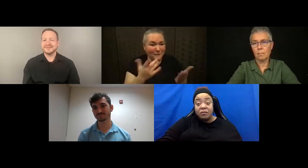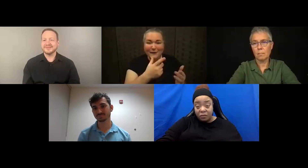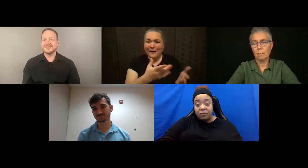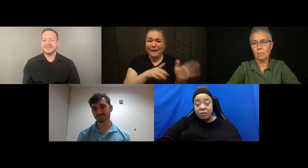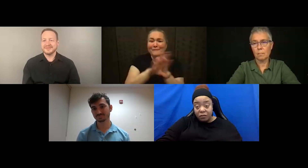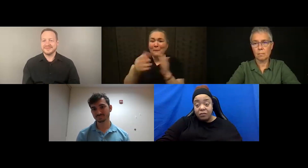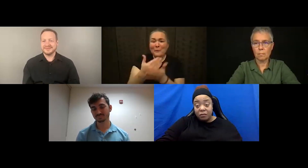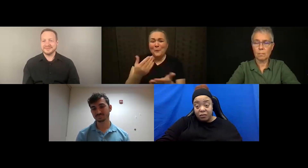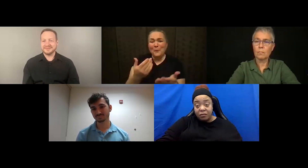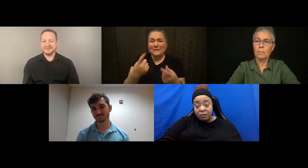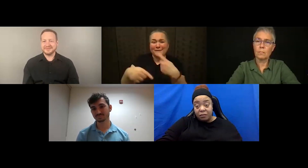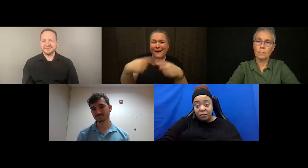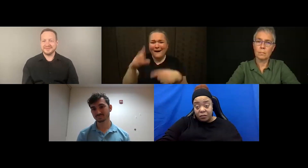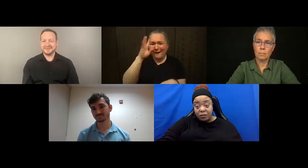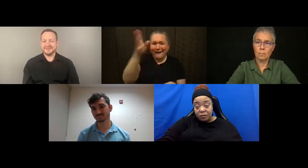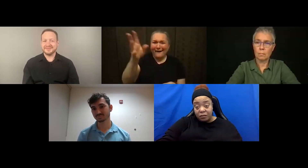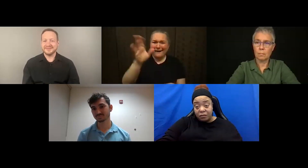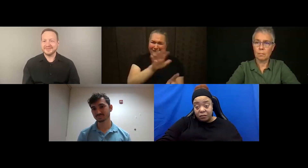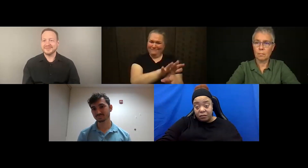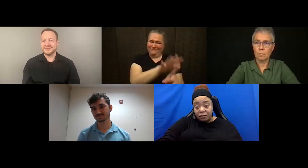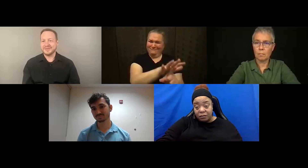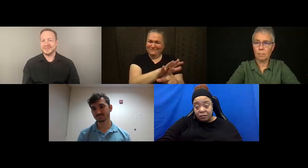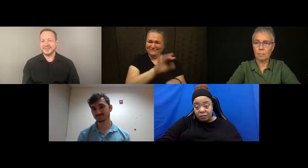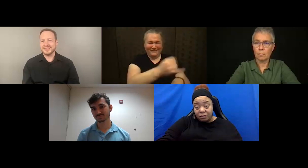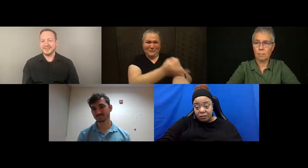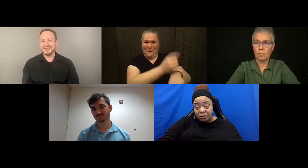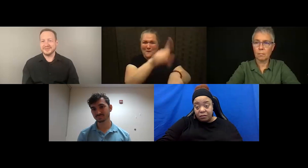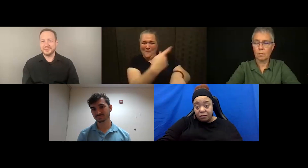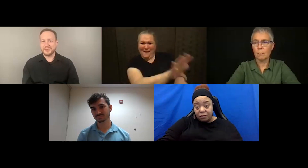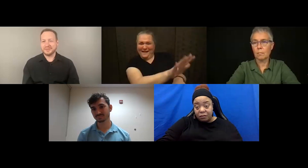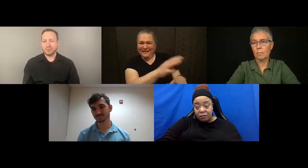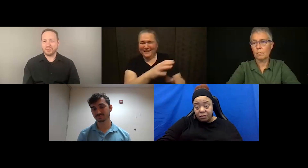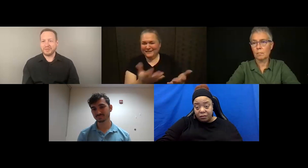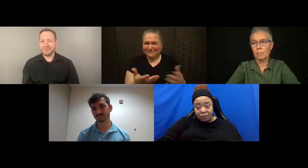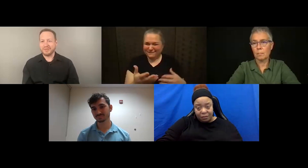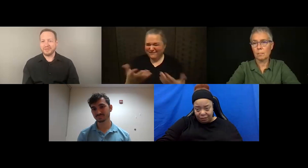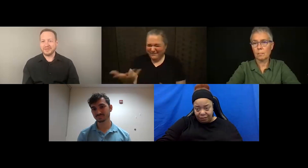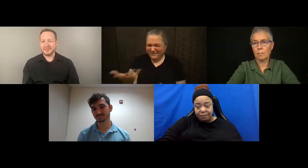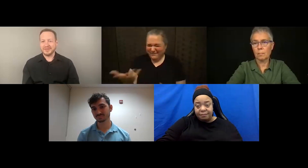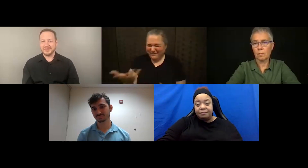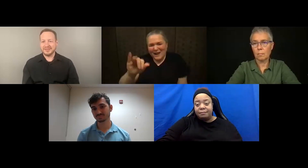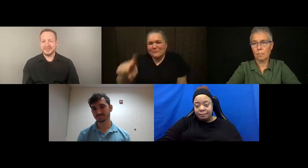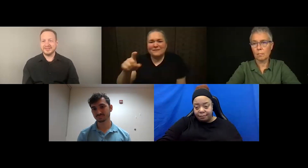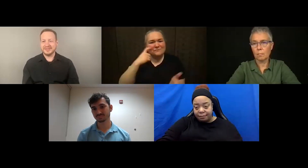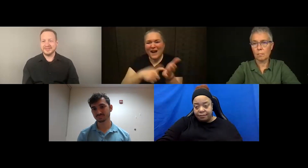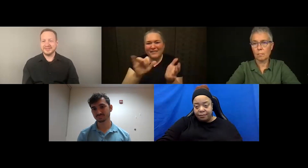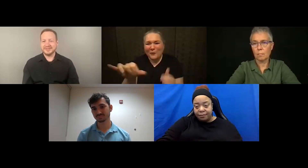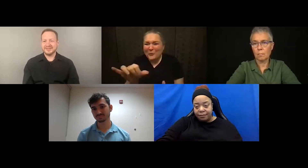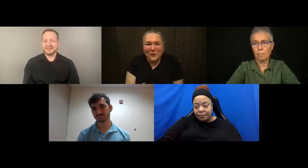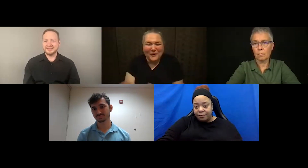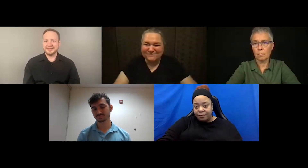They invent new signs that work just for them!